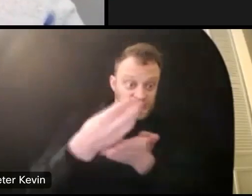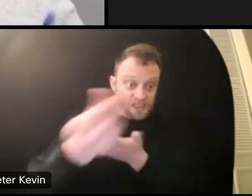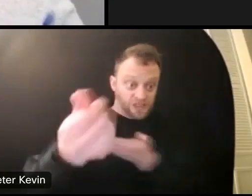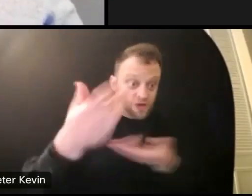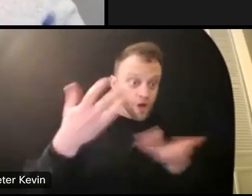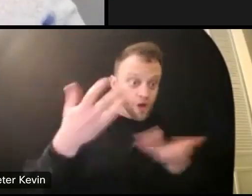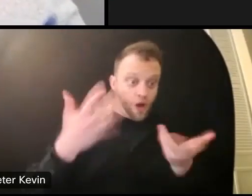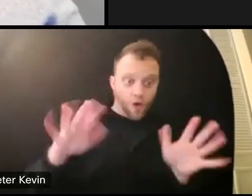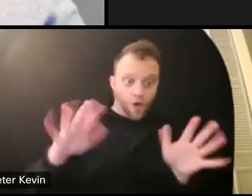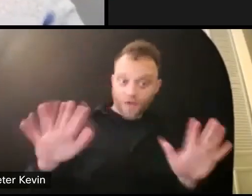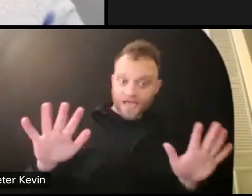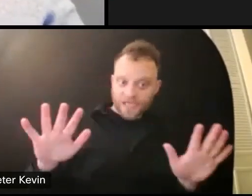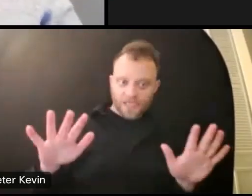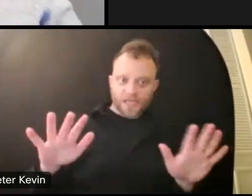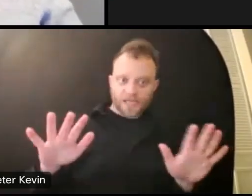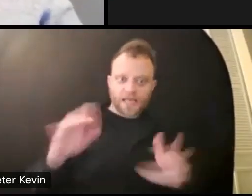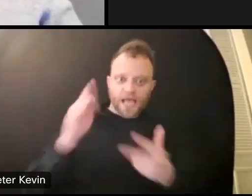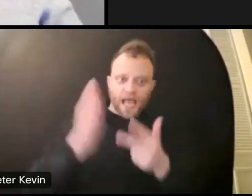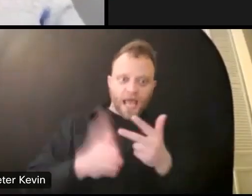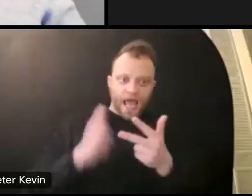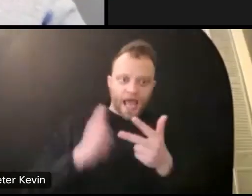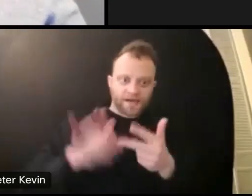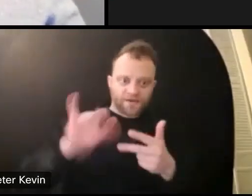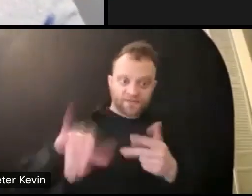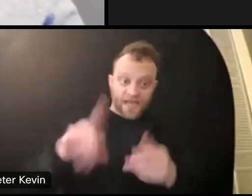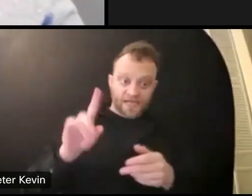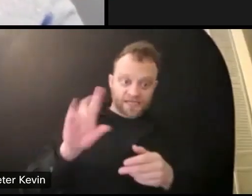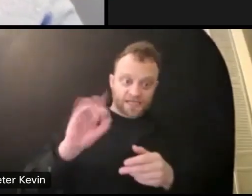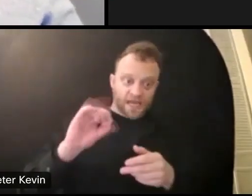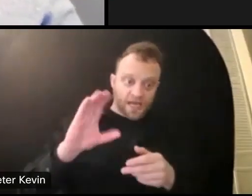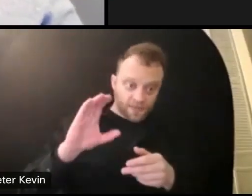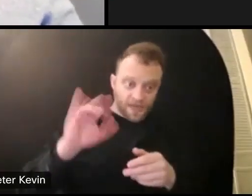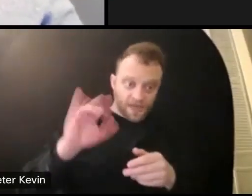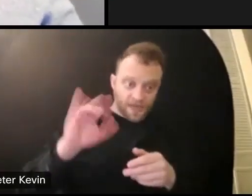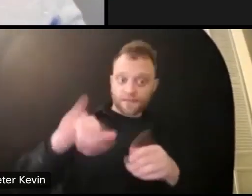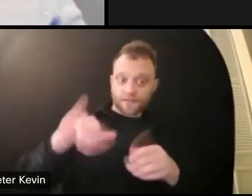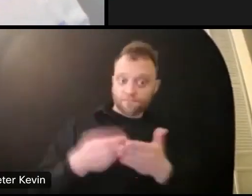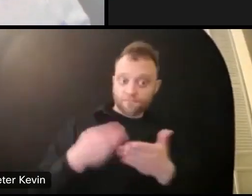end of that document that money is owed to you. It says whether or not you want that money to go to